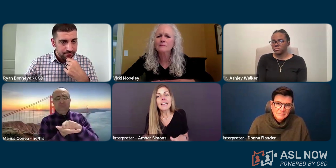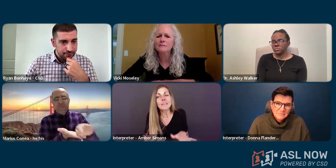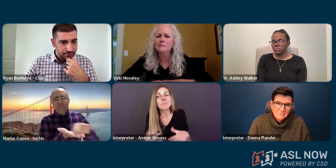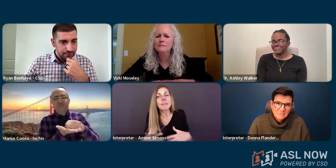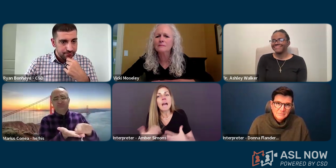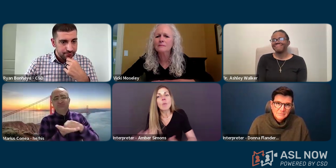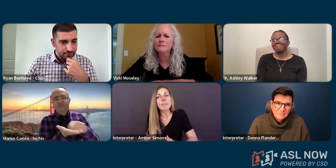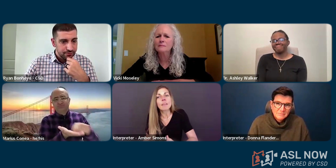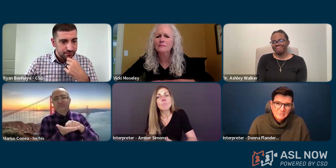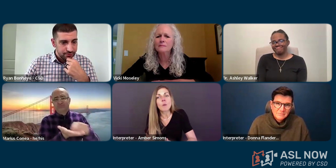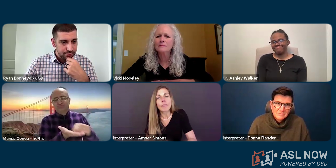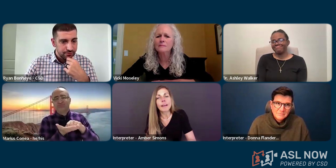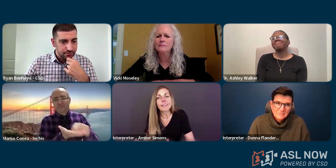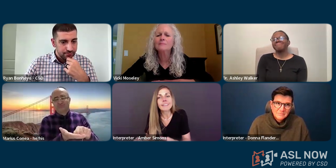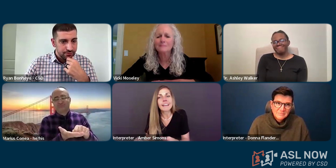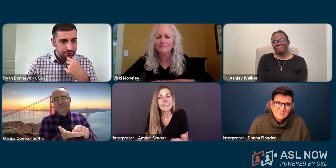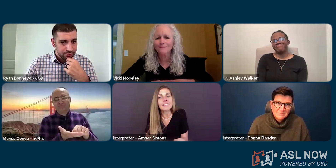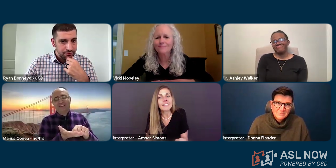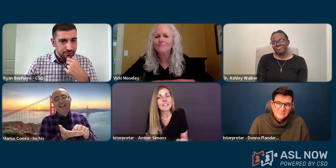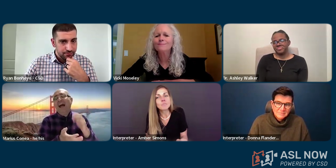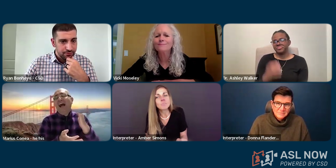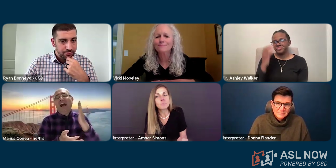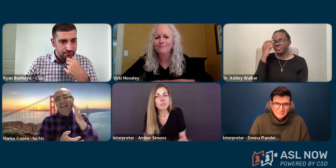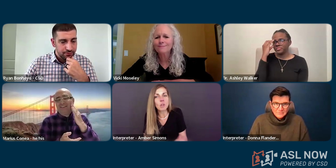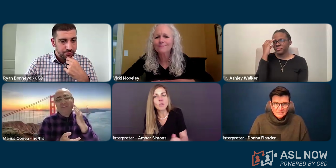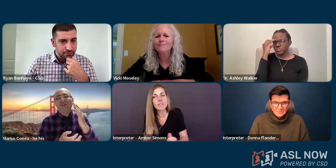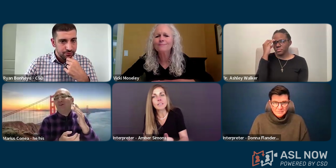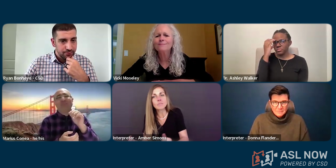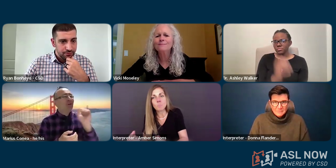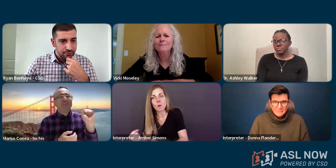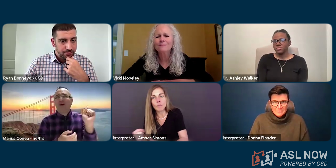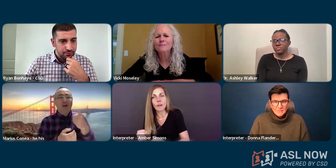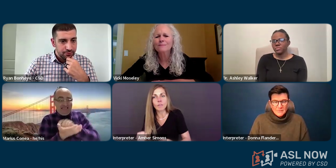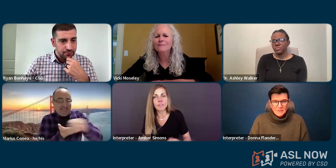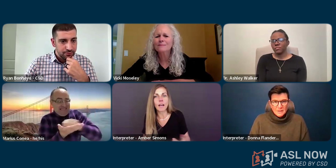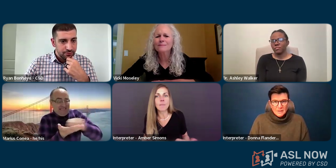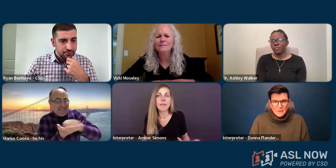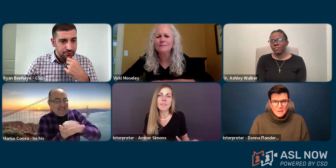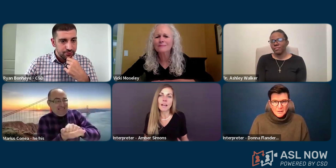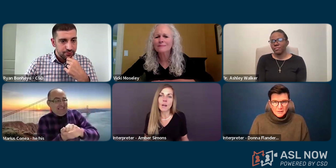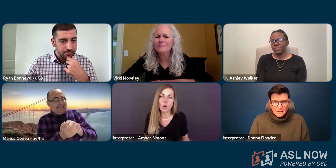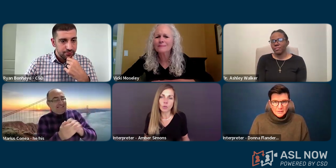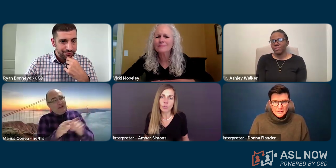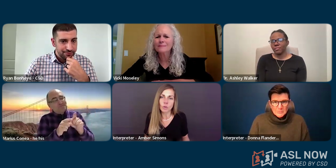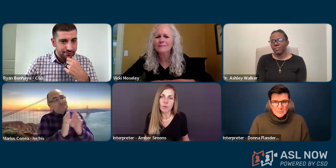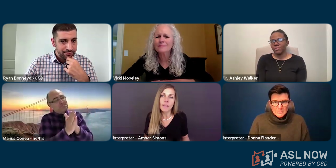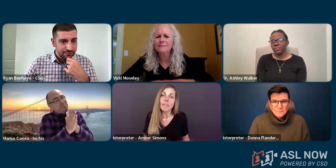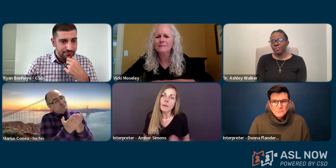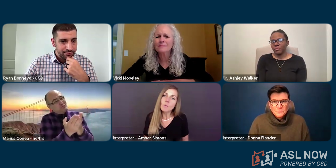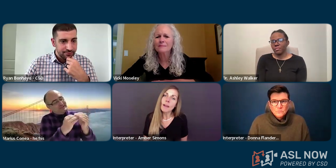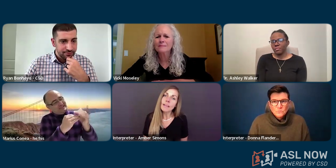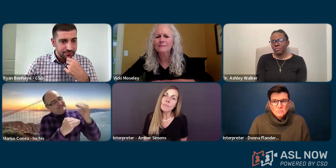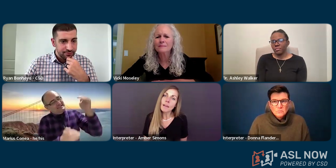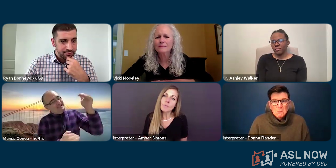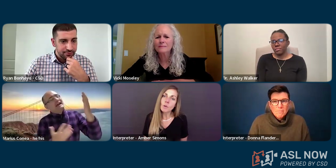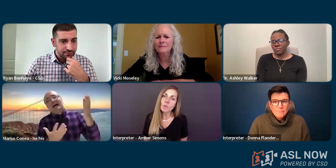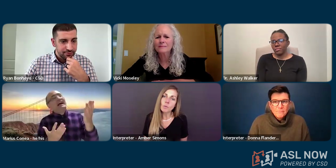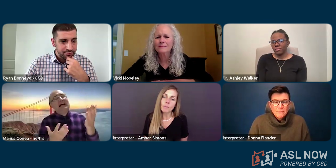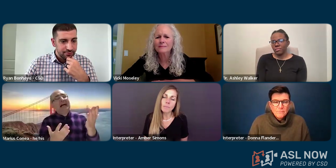and me helping them with that and it slowly morphing over time and then also them writing back and forth with me.